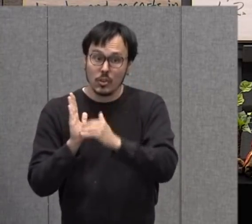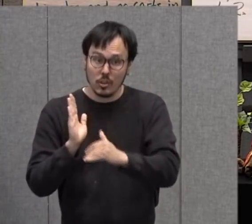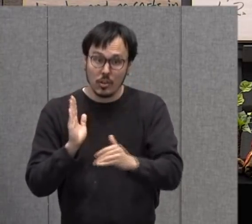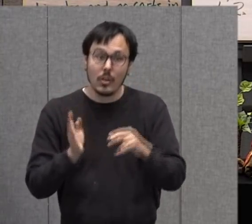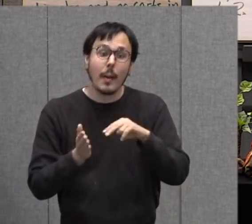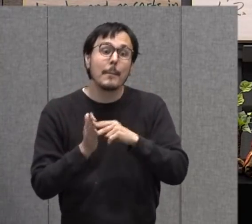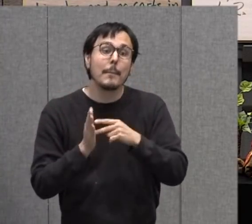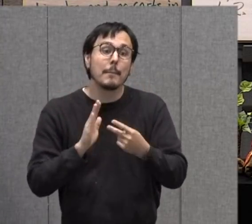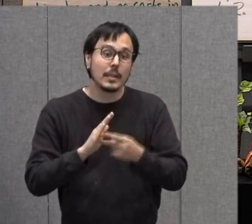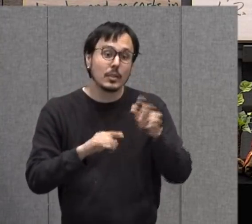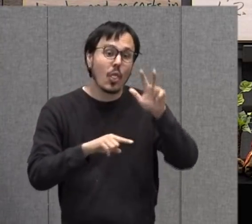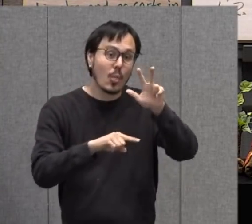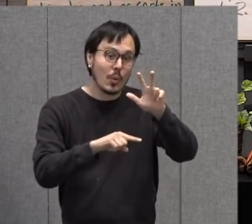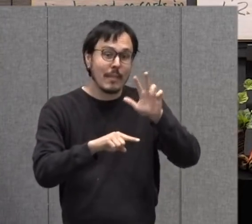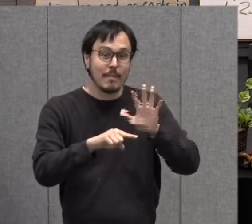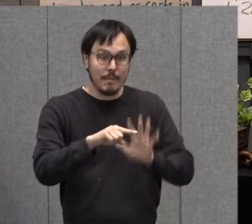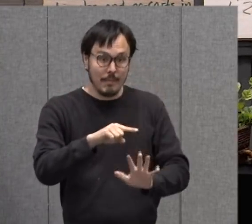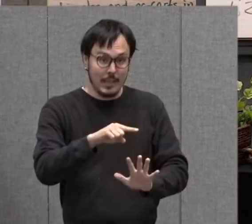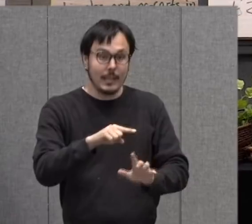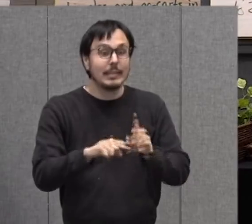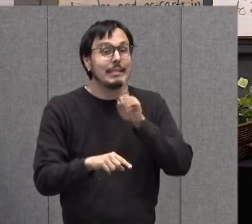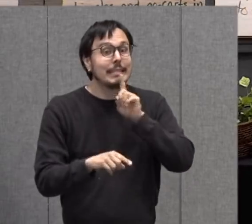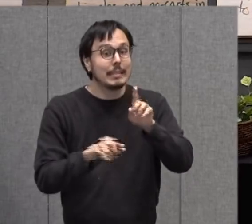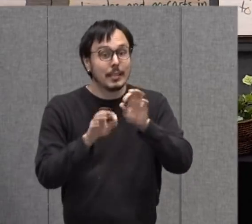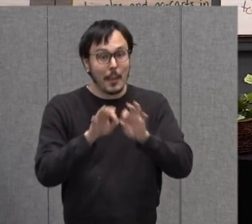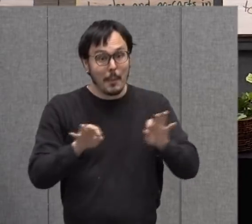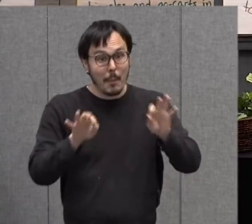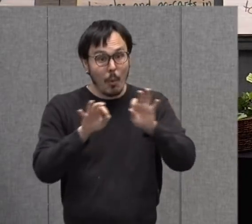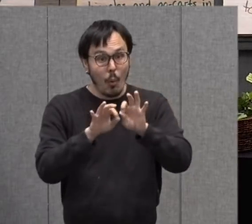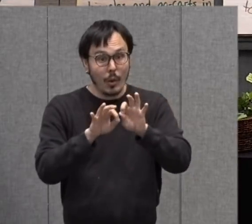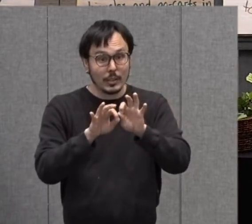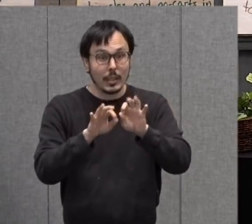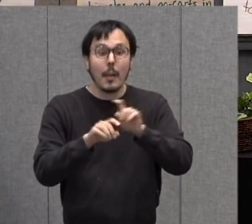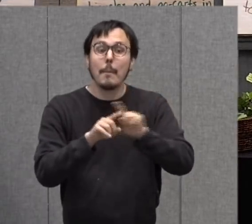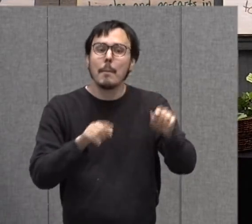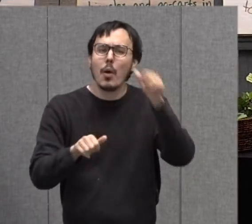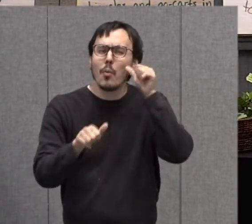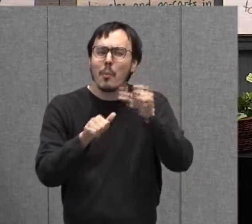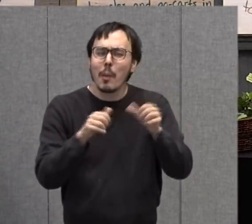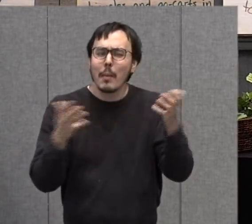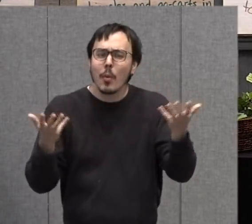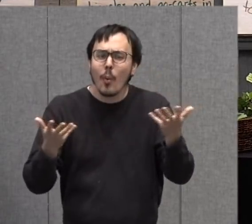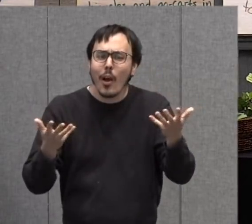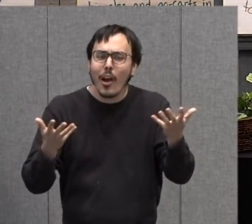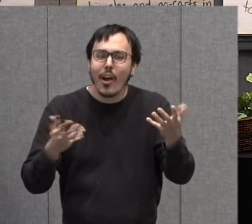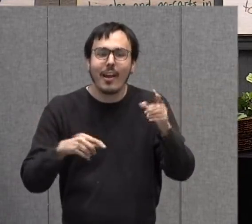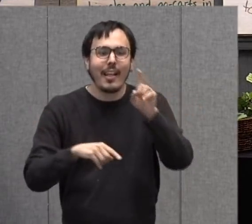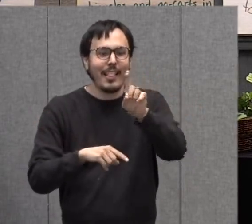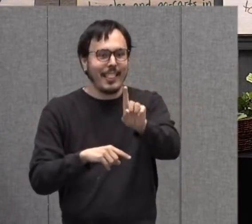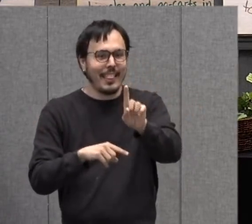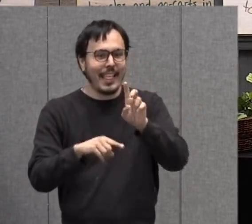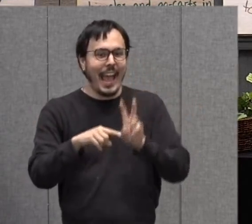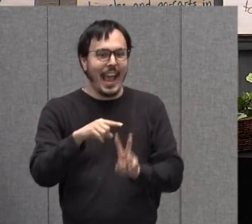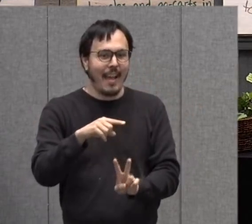but what's different on this one? It's the half, right. So. we need to do a half